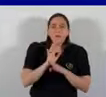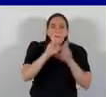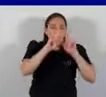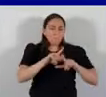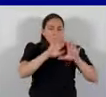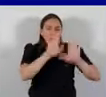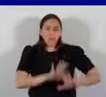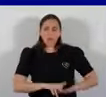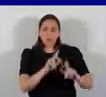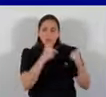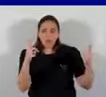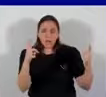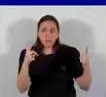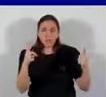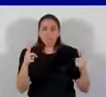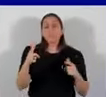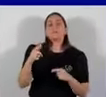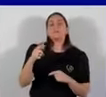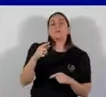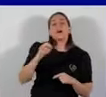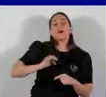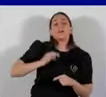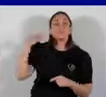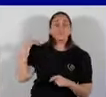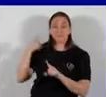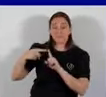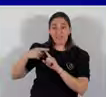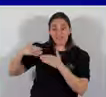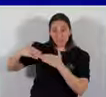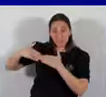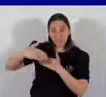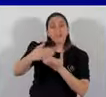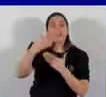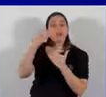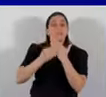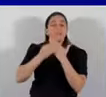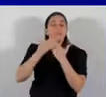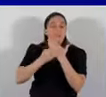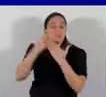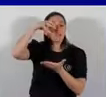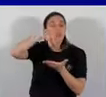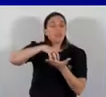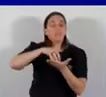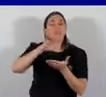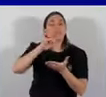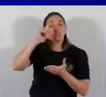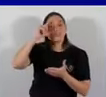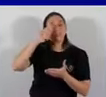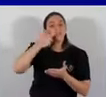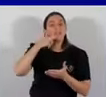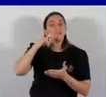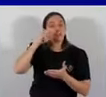For this he stifled us with improvisation We have, since the middle of last year